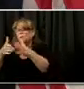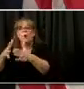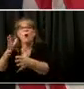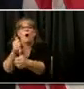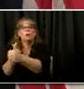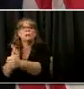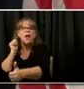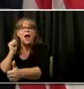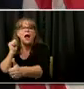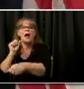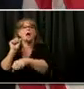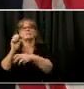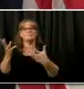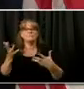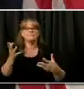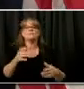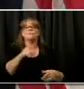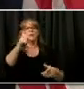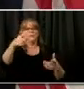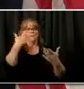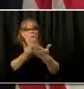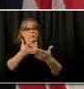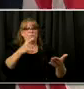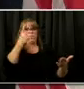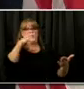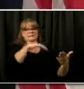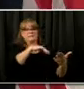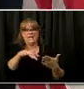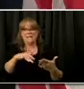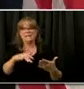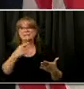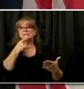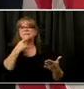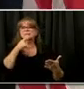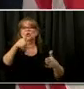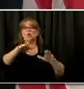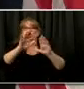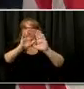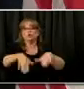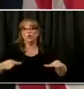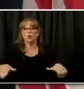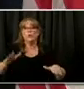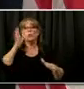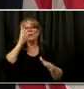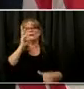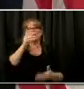lose sixty to eighty thousand dollars of lifetime earnings uh as a result of covid relating related